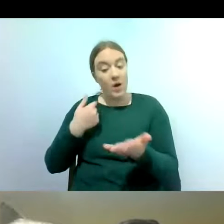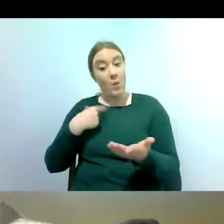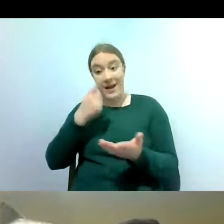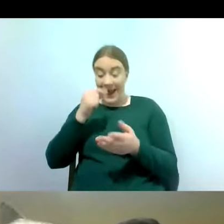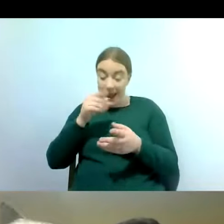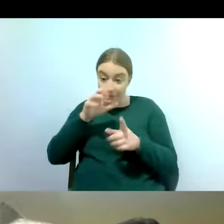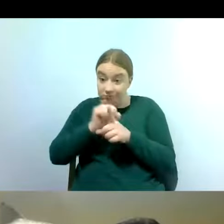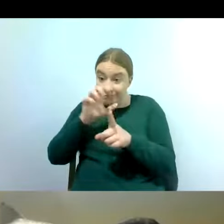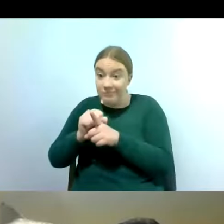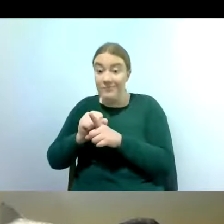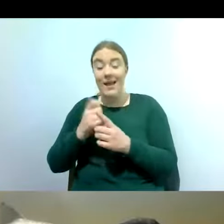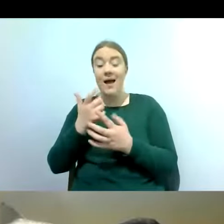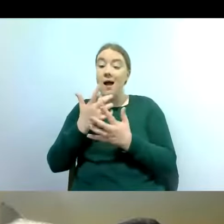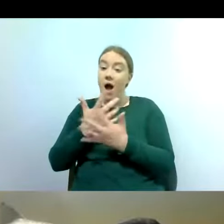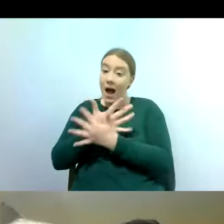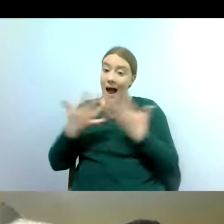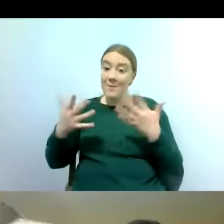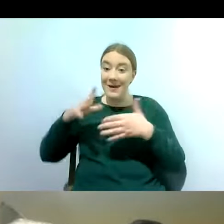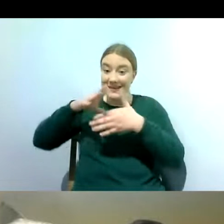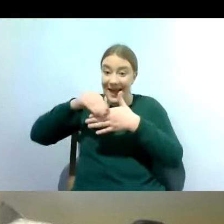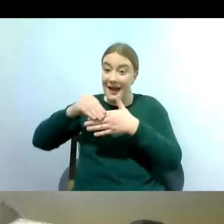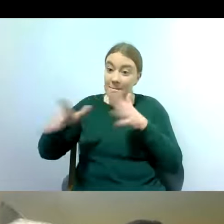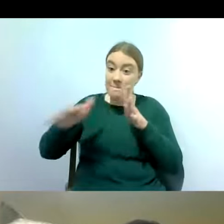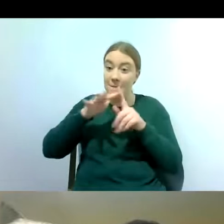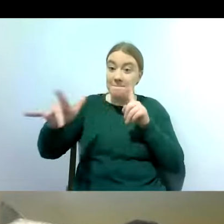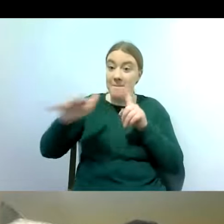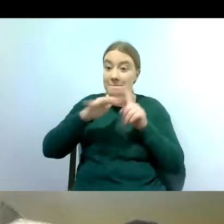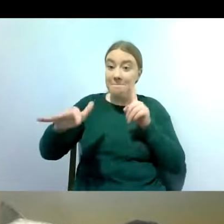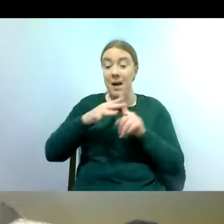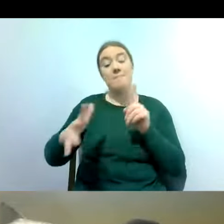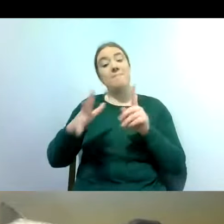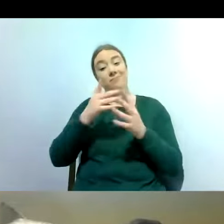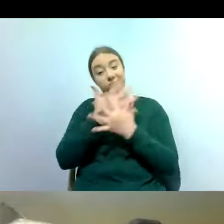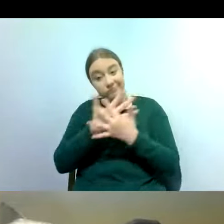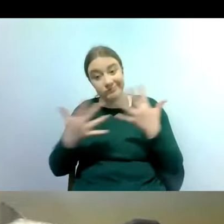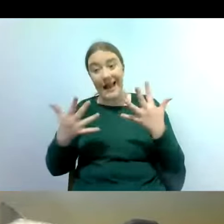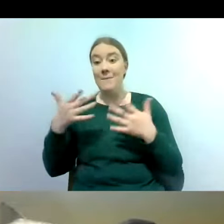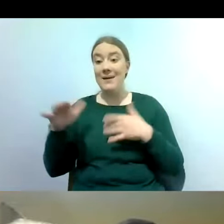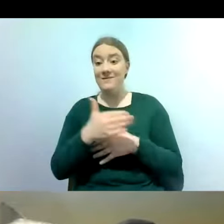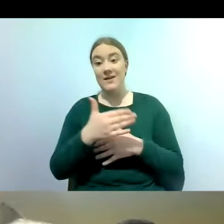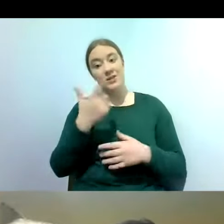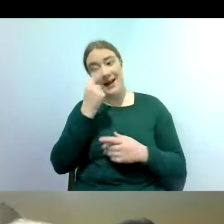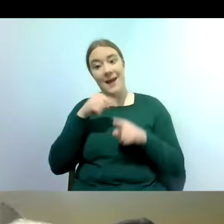together what's going on another way that we've been looking at the movements of the of the shad